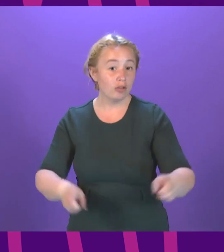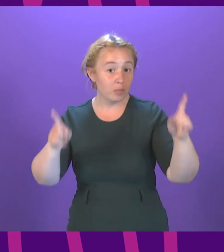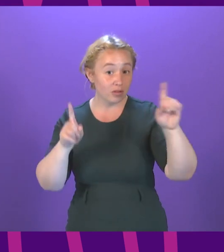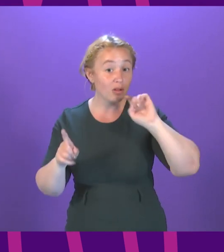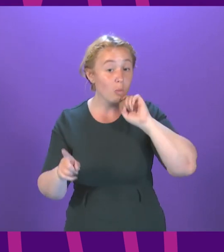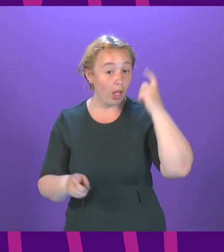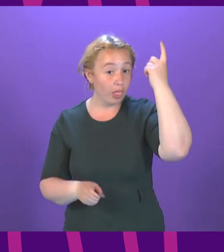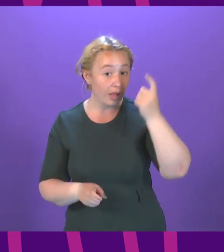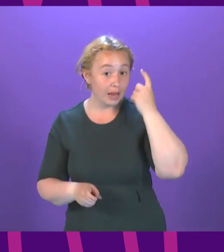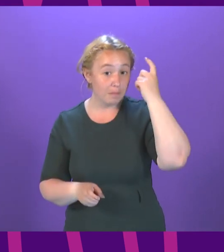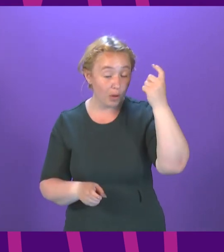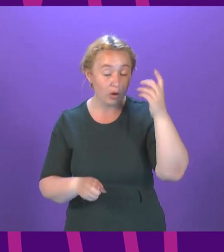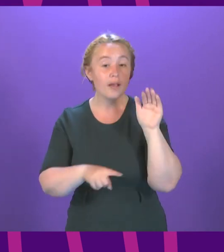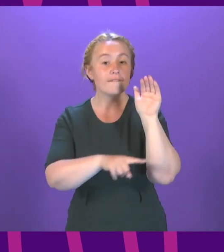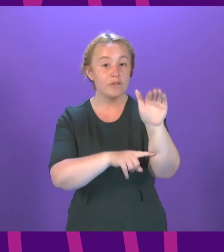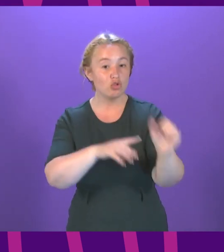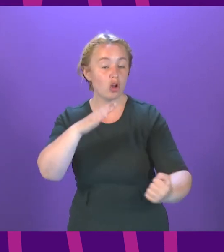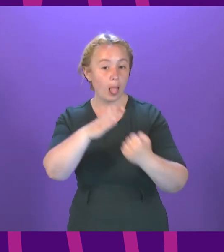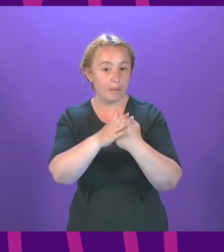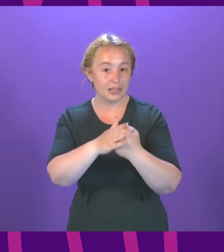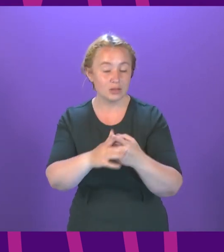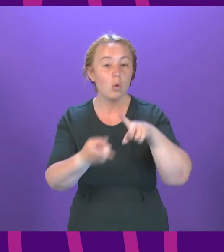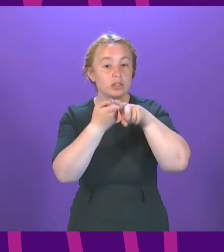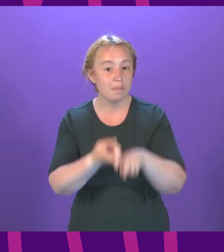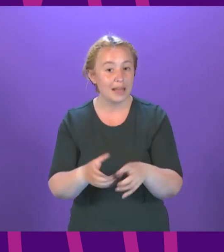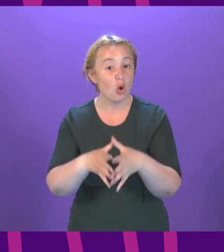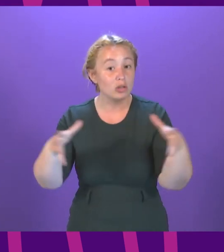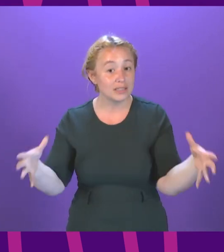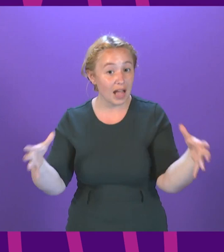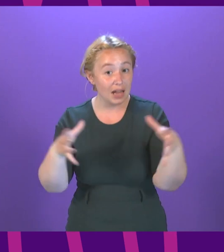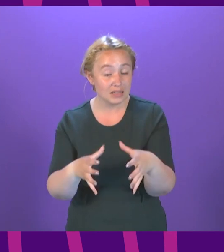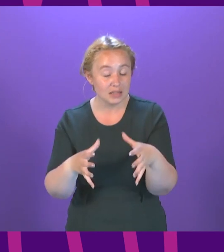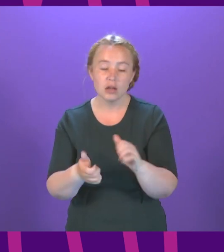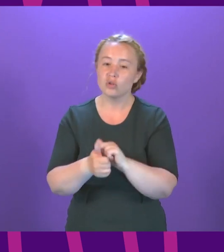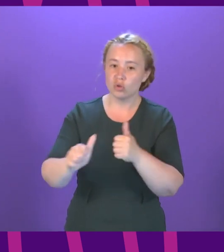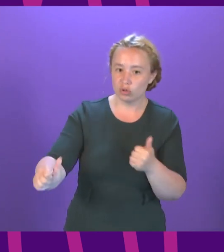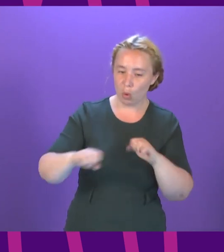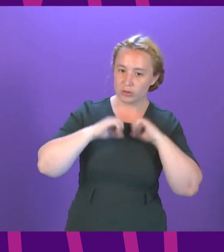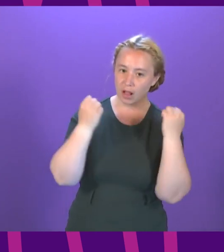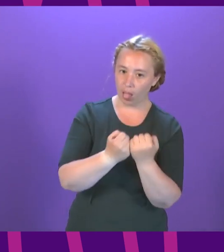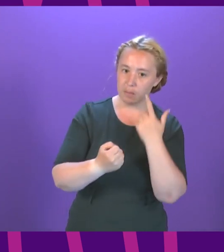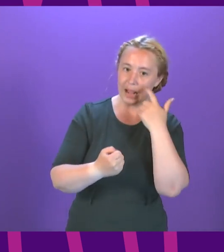when setting future limits, and will sports clubs be able to apply to routinely stage larger events?